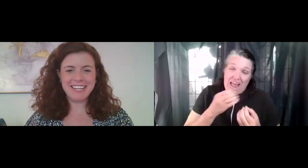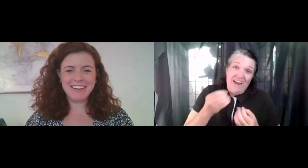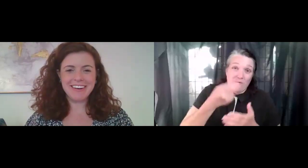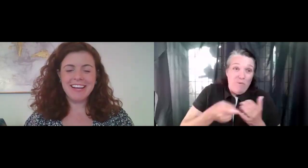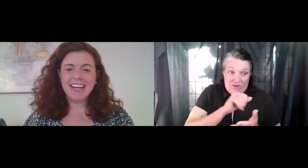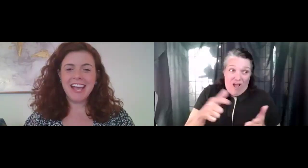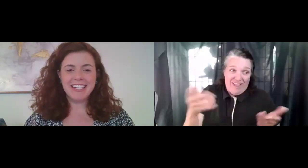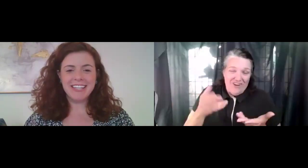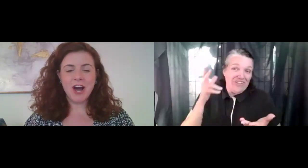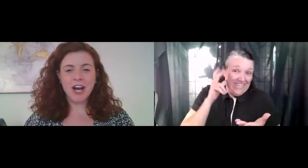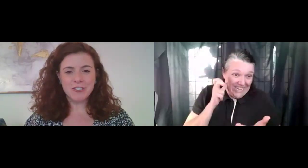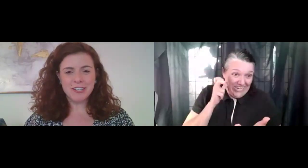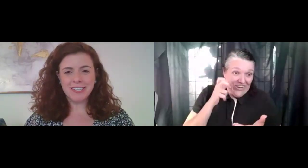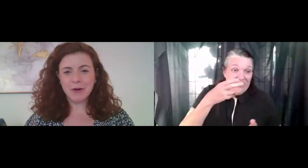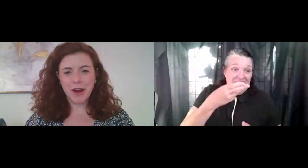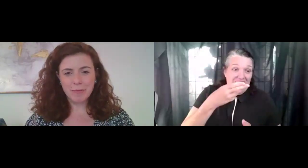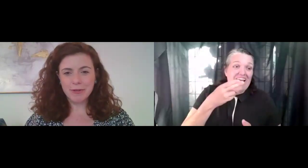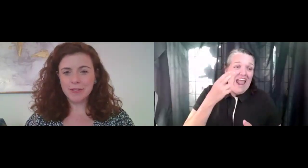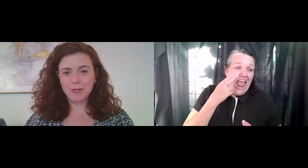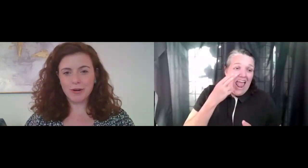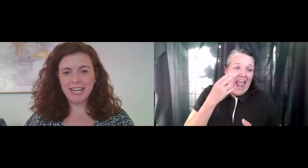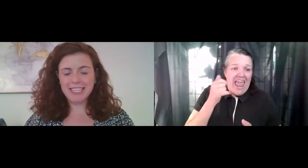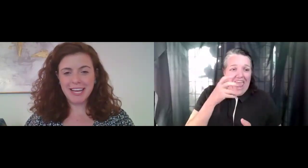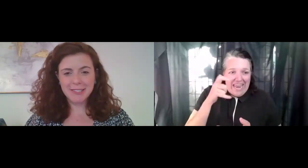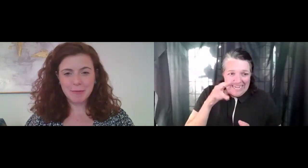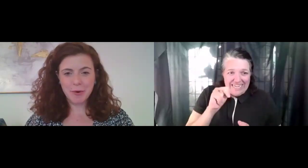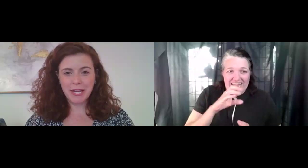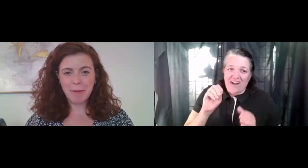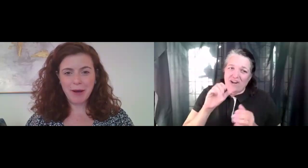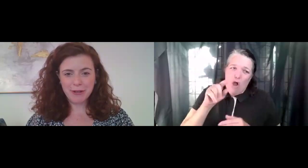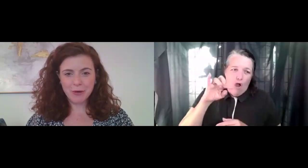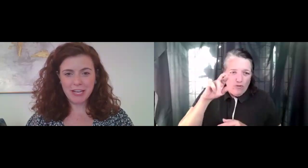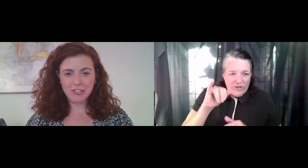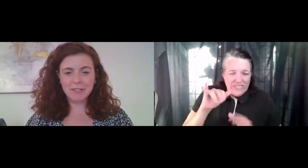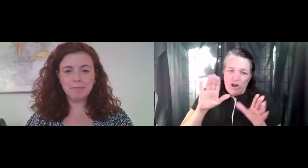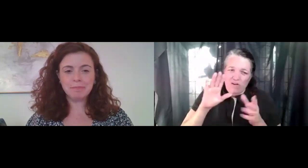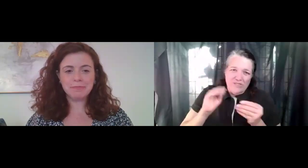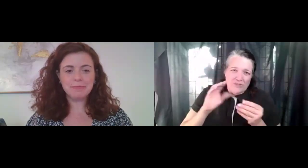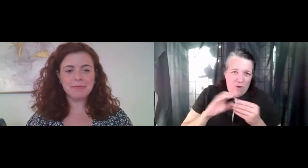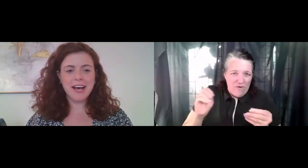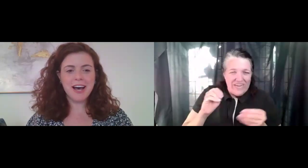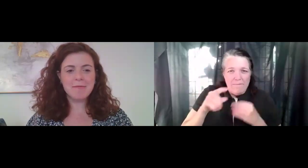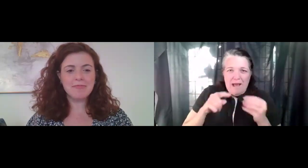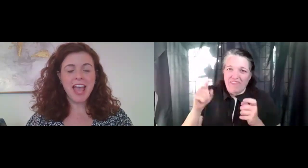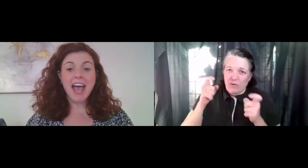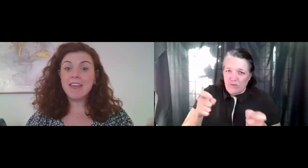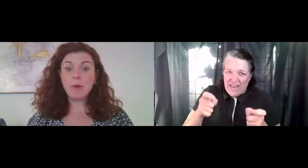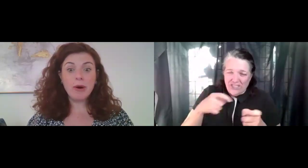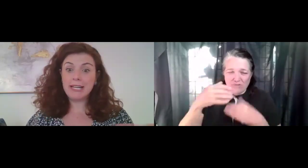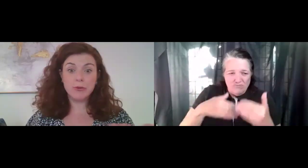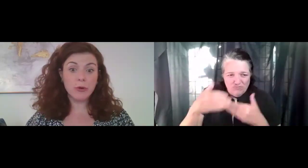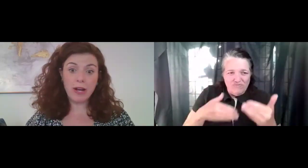hear Hayden and Audrey's incredible story and testimony about their donation. And then we want to answer your